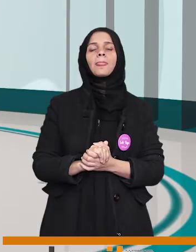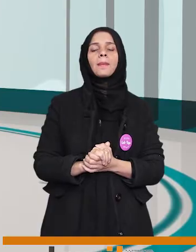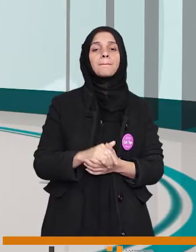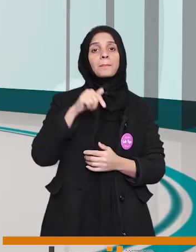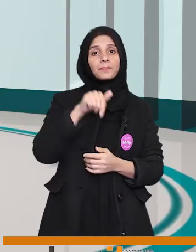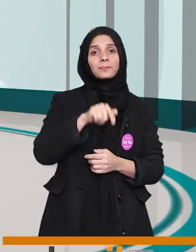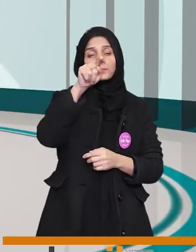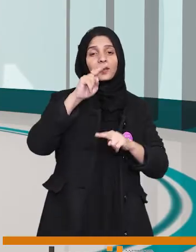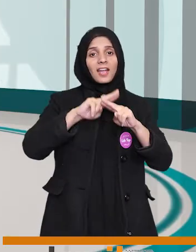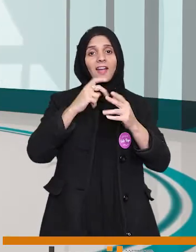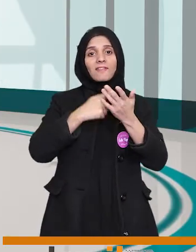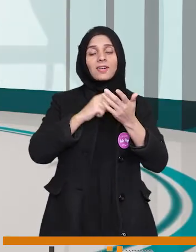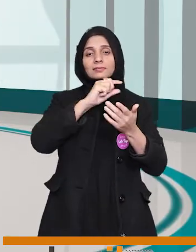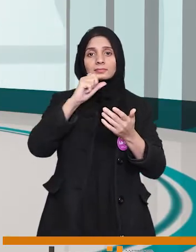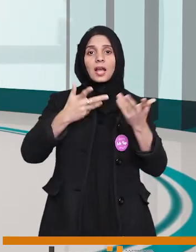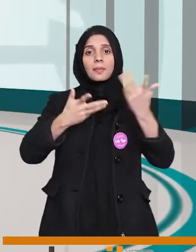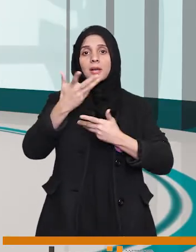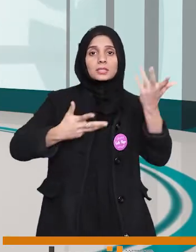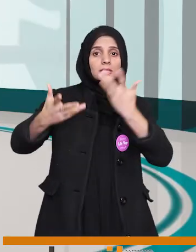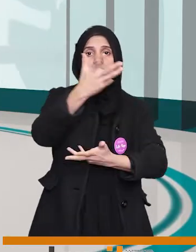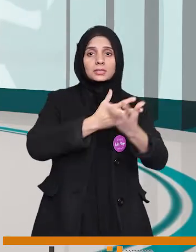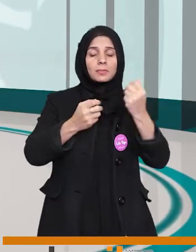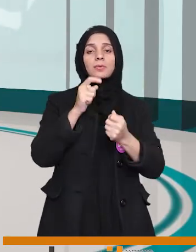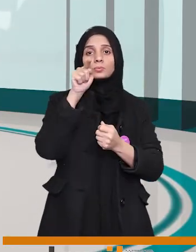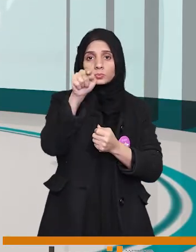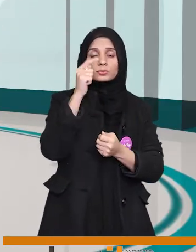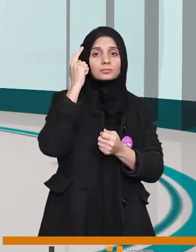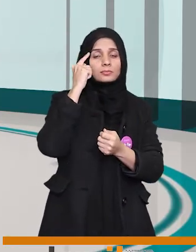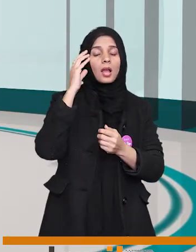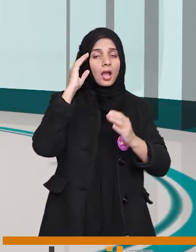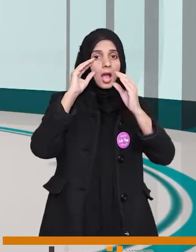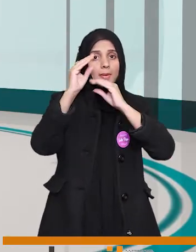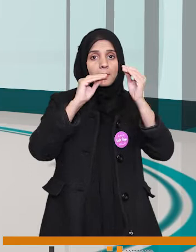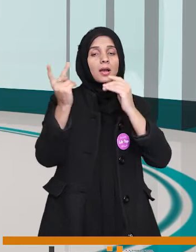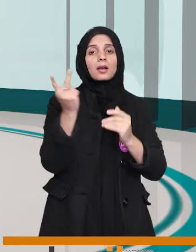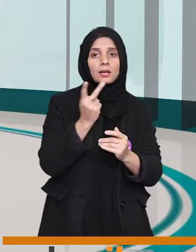If you determine the freelance marketplace that which one is according to your mood?